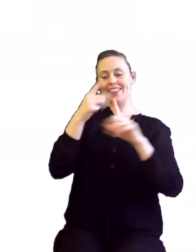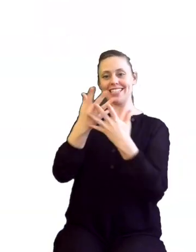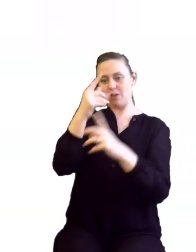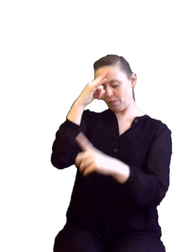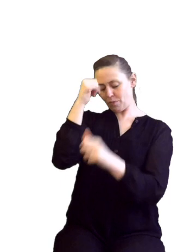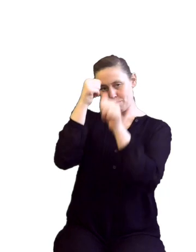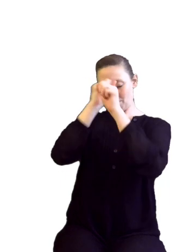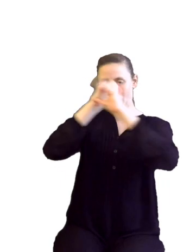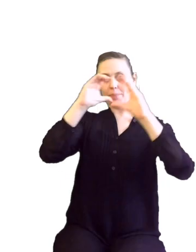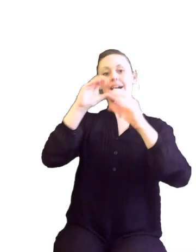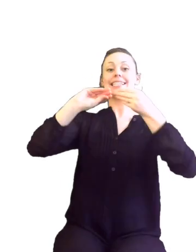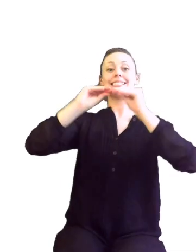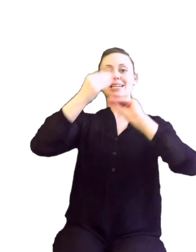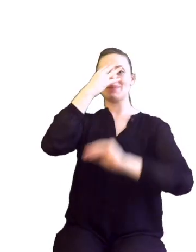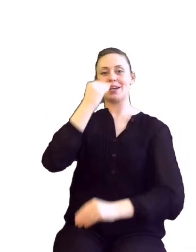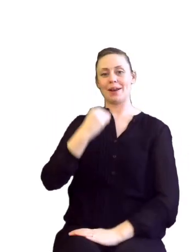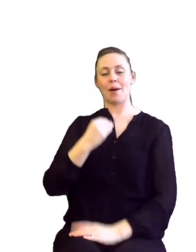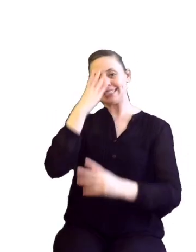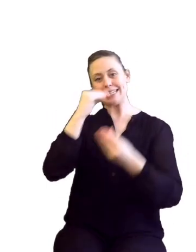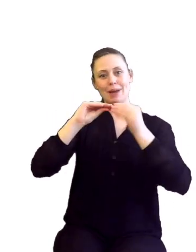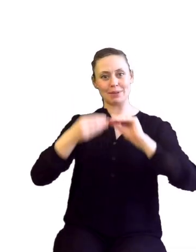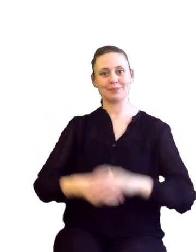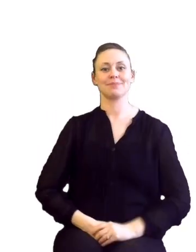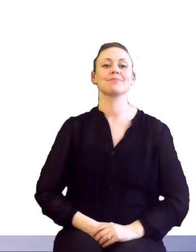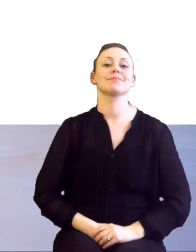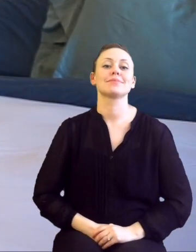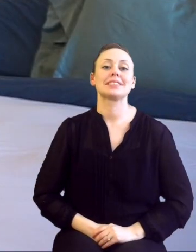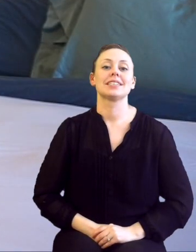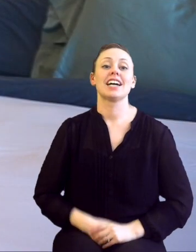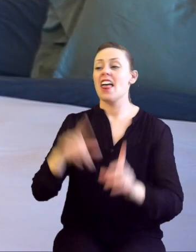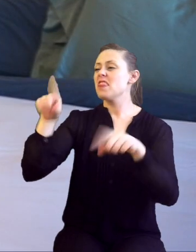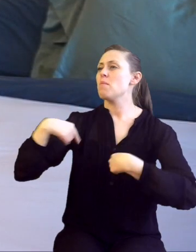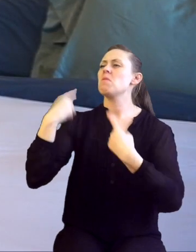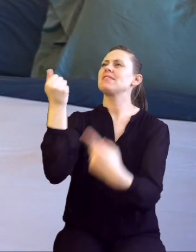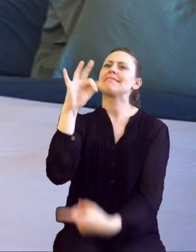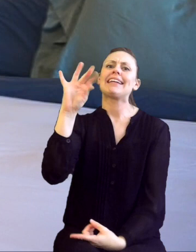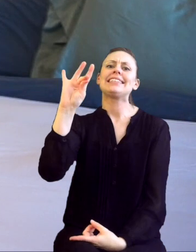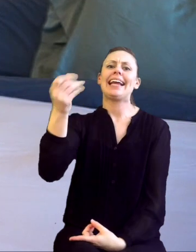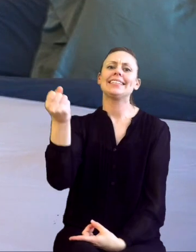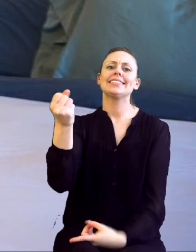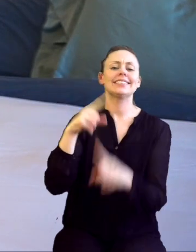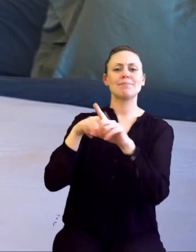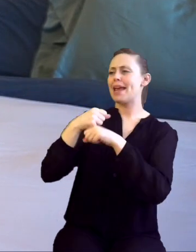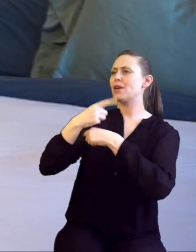They have been around since the 1980s making them one of the oldest